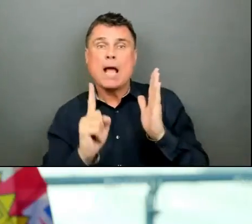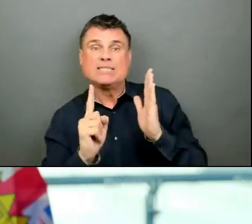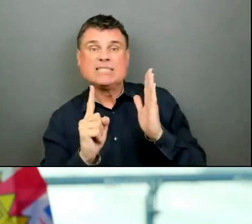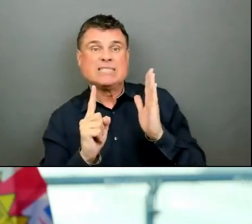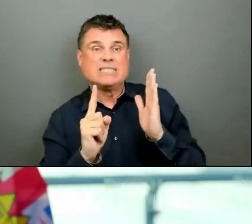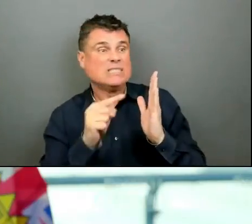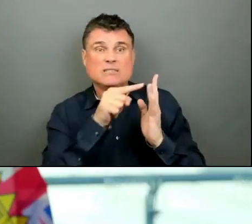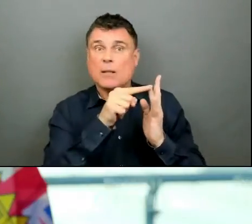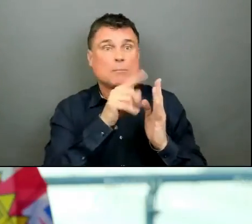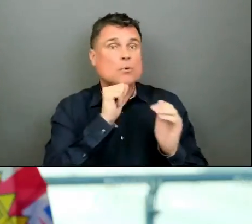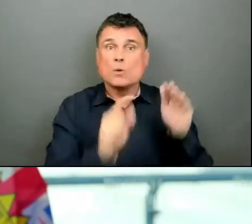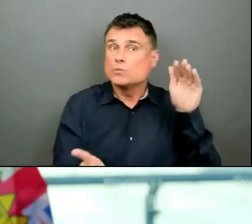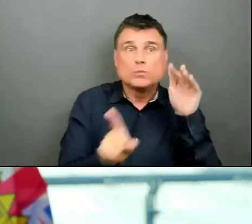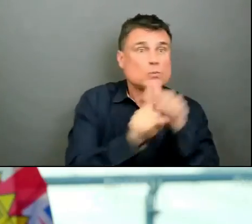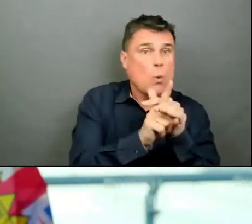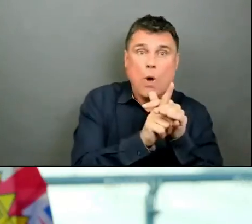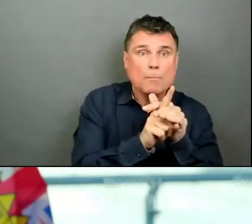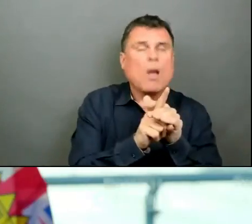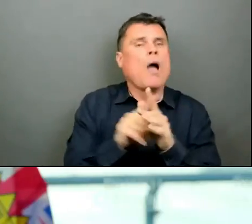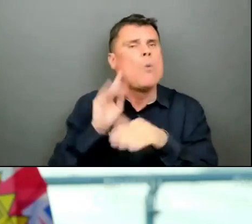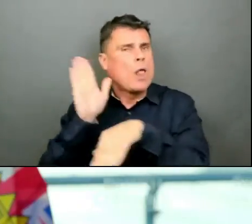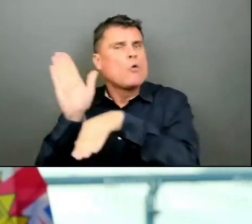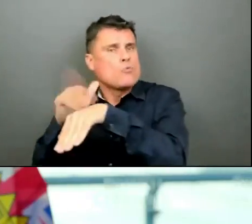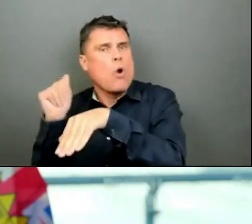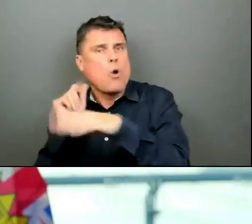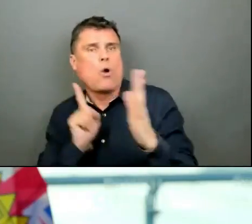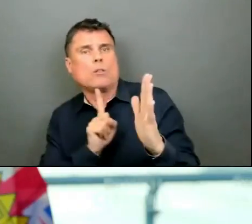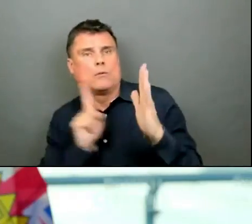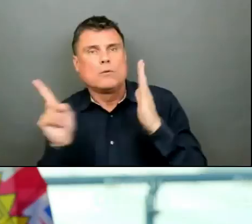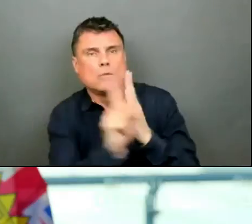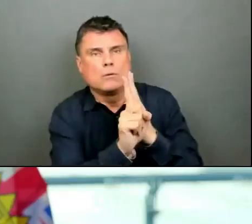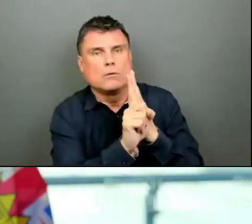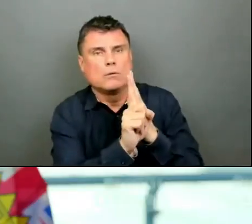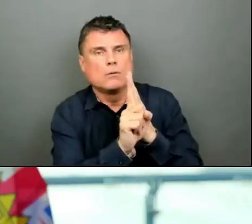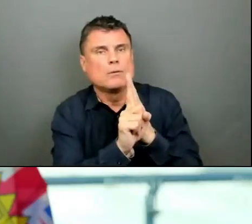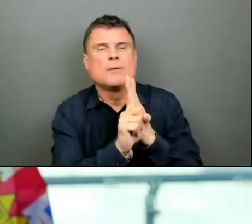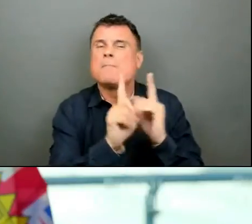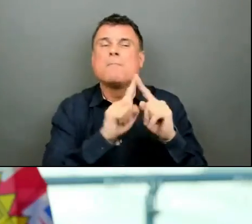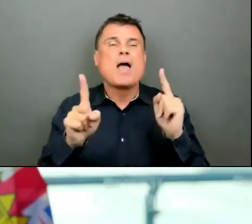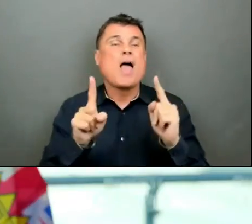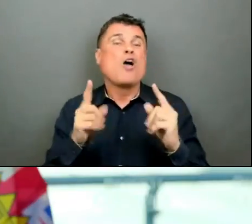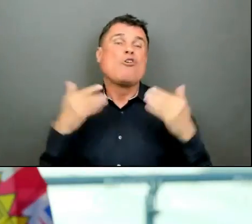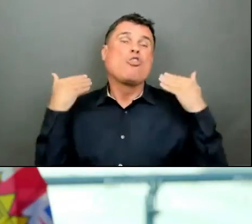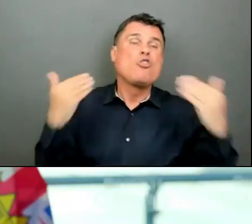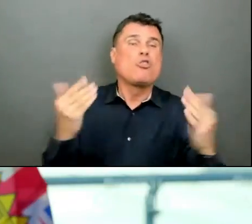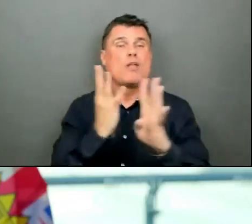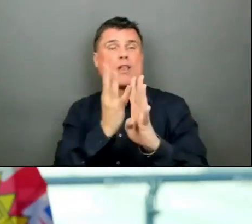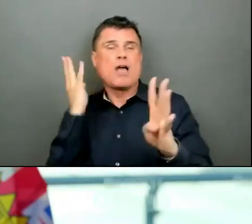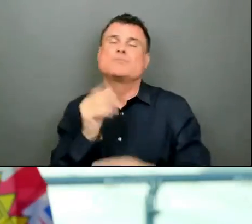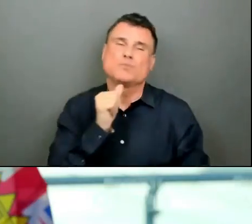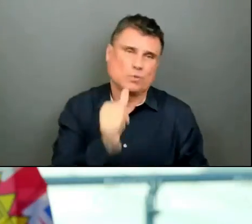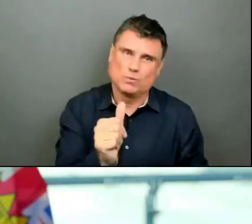youedwed and if there are no shows. Please don't line up, I am reassured by my colleagues across the